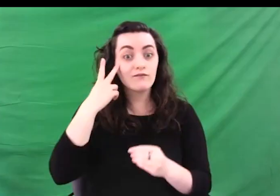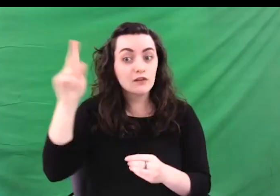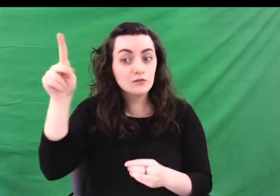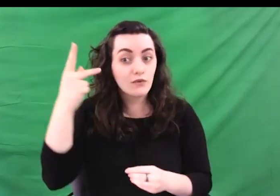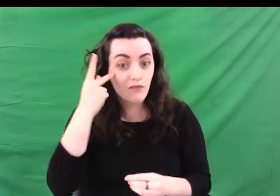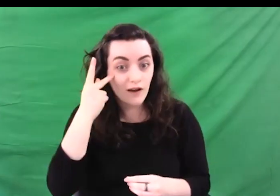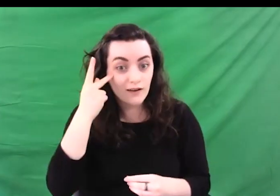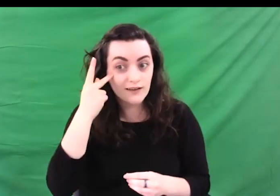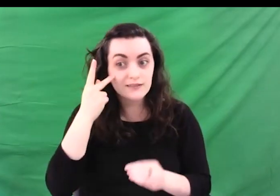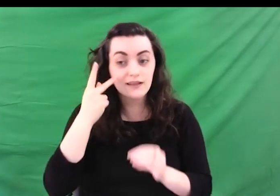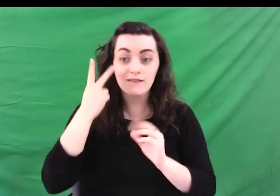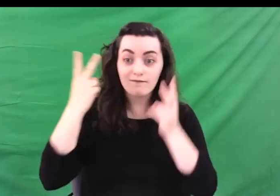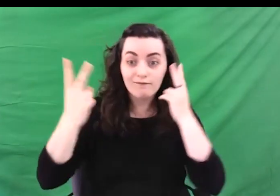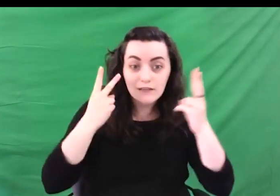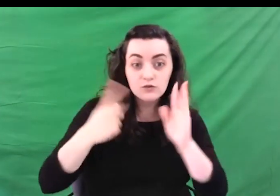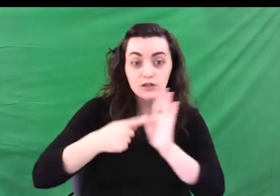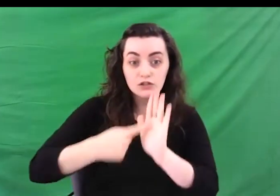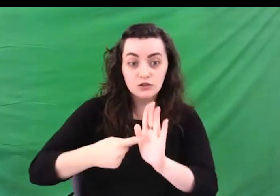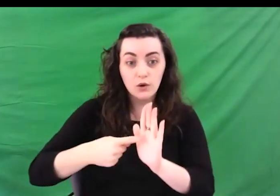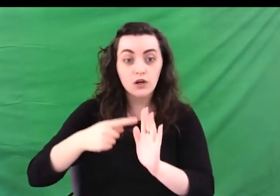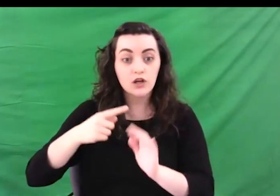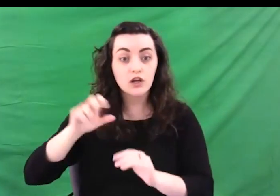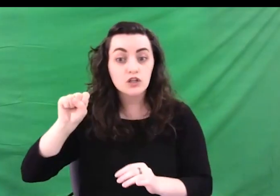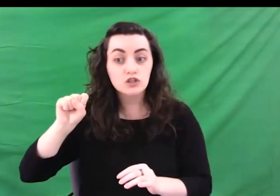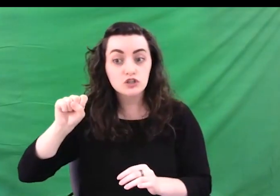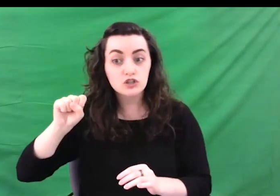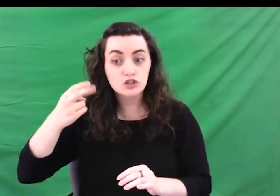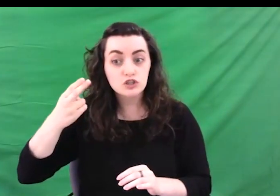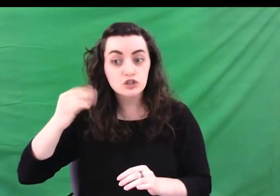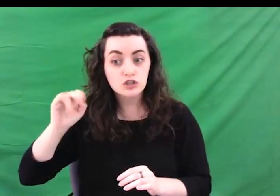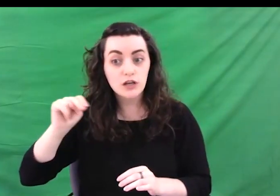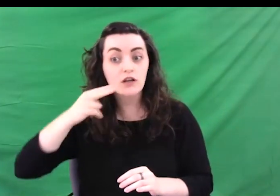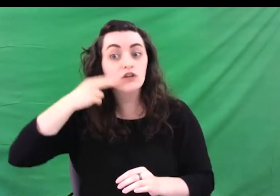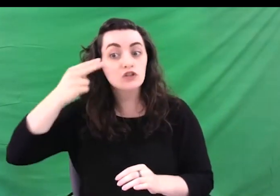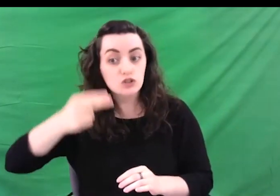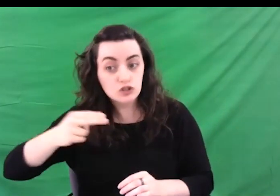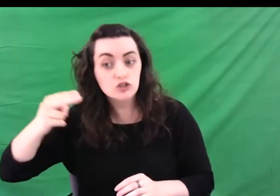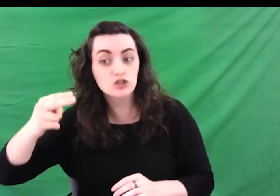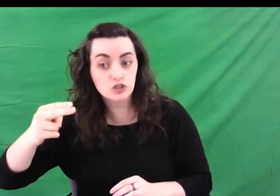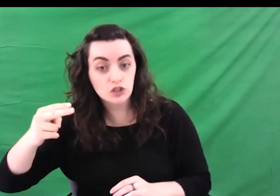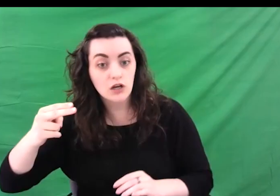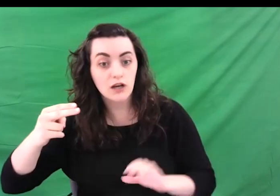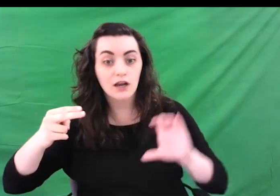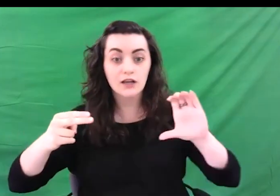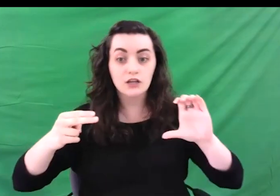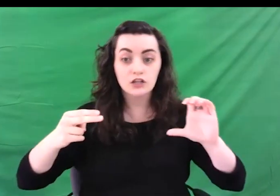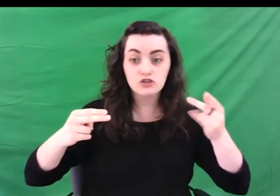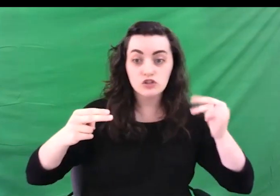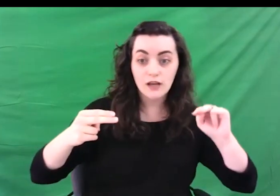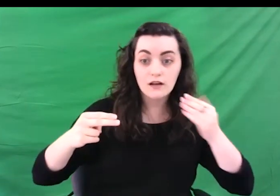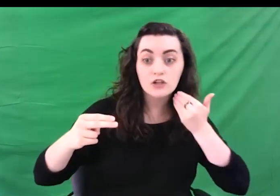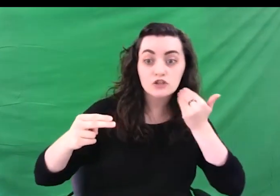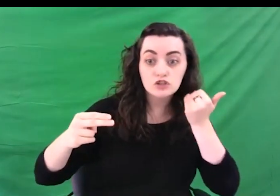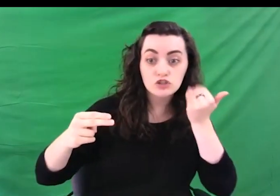showed her, shin versus chin, she again